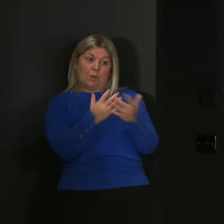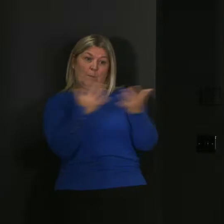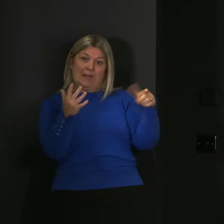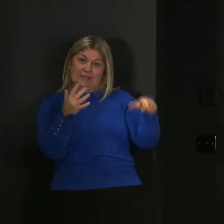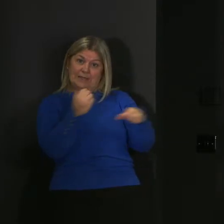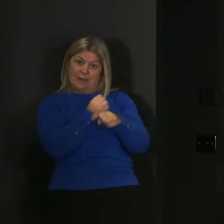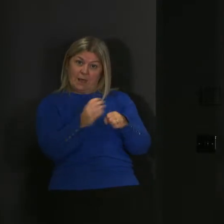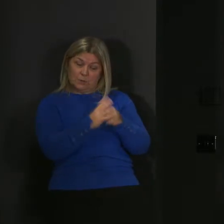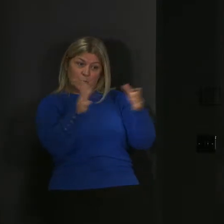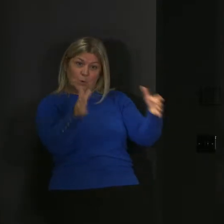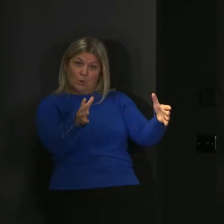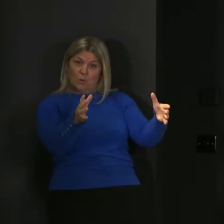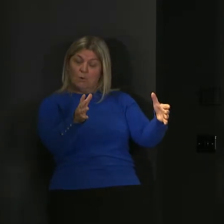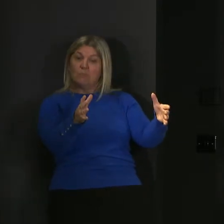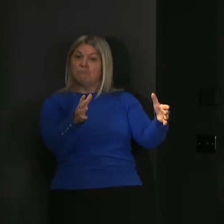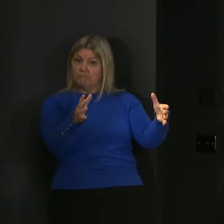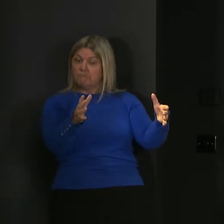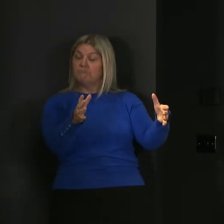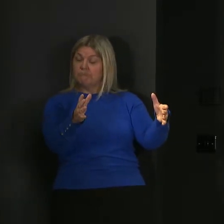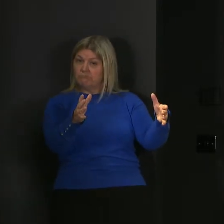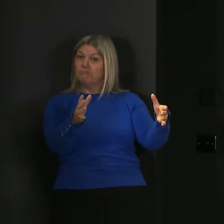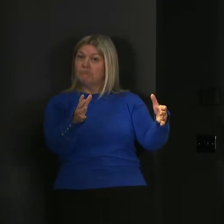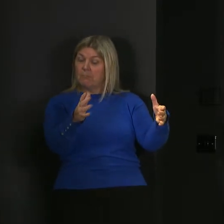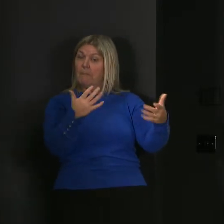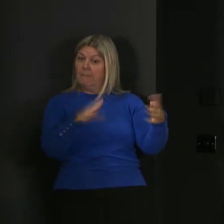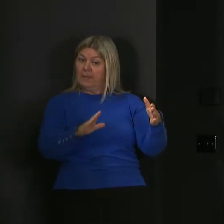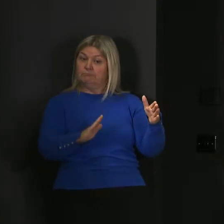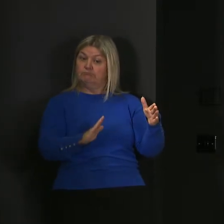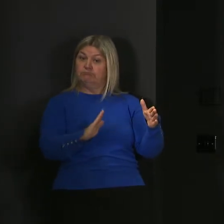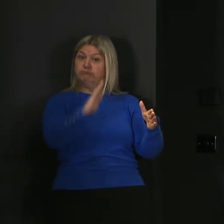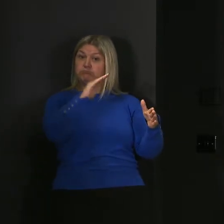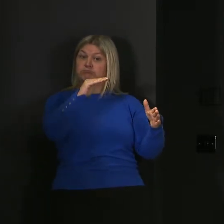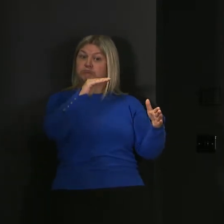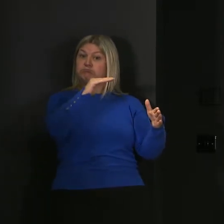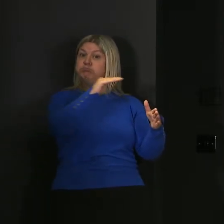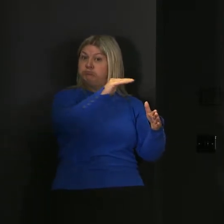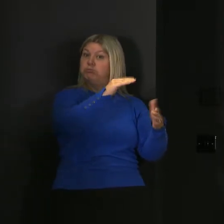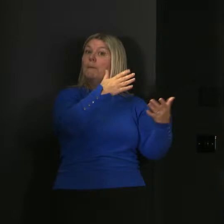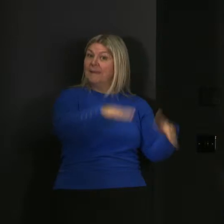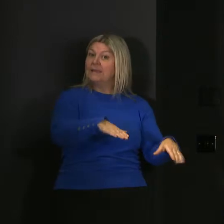to those models, there is no doubt about it, there has been a blunting of those observed cases. There